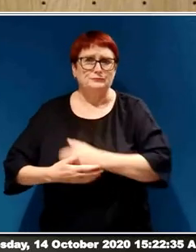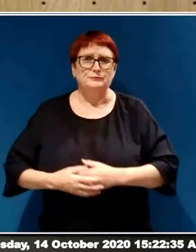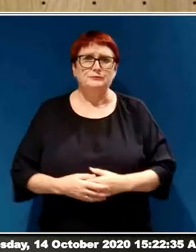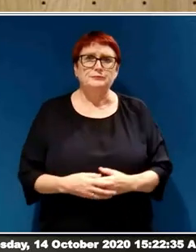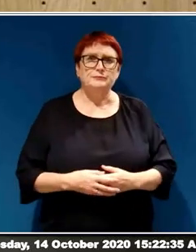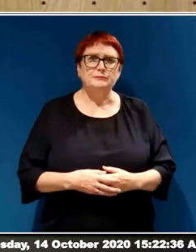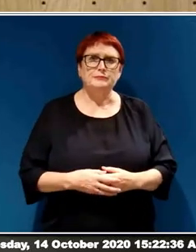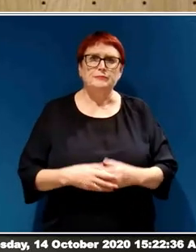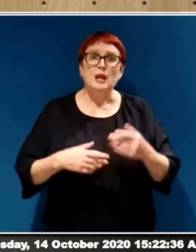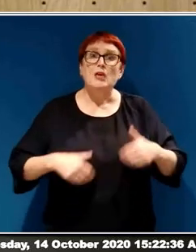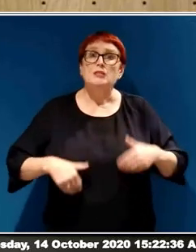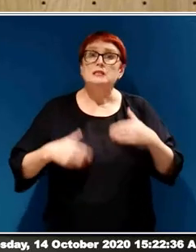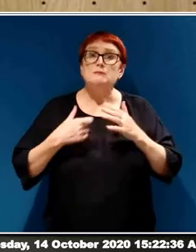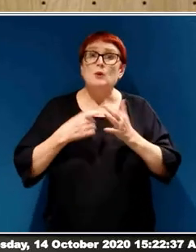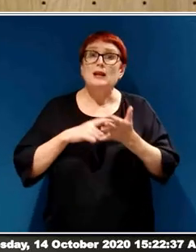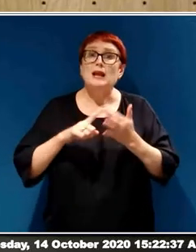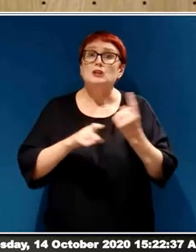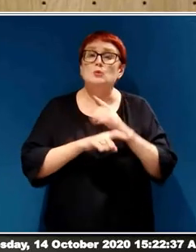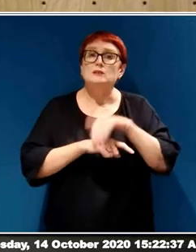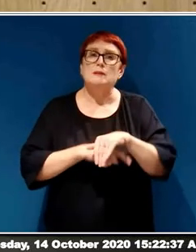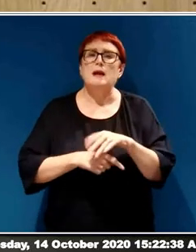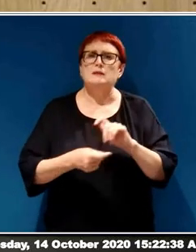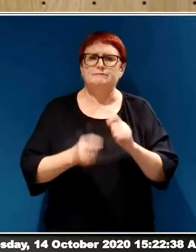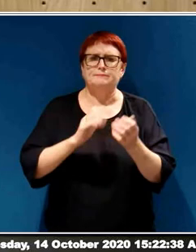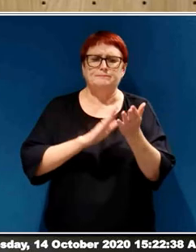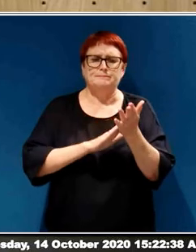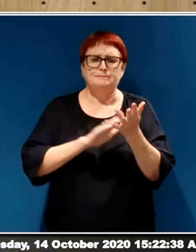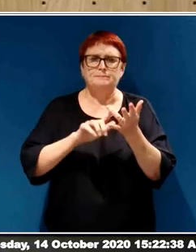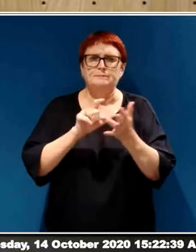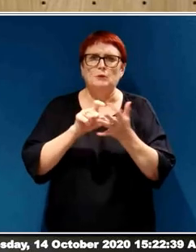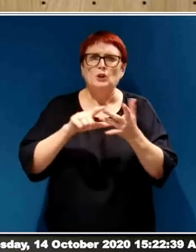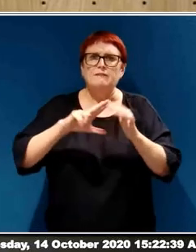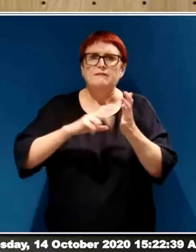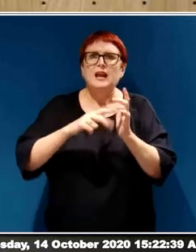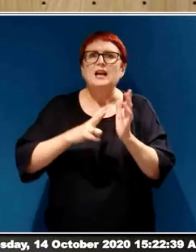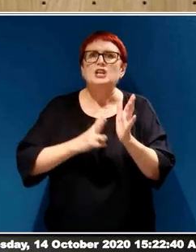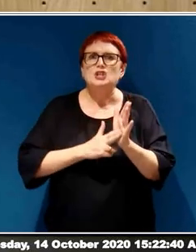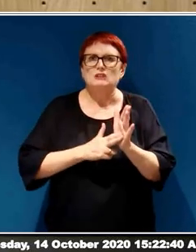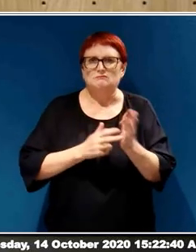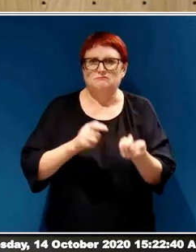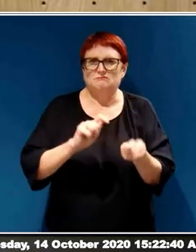circumstance where you might have a student for whom the text is difficult,